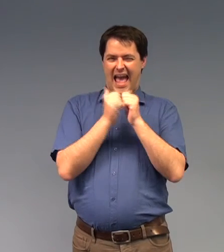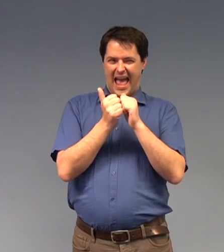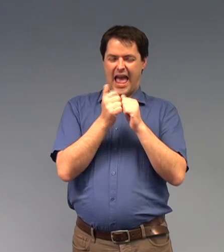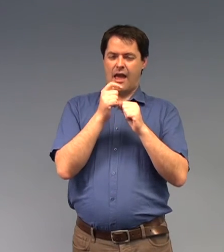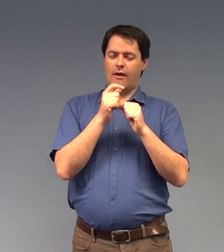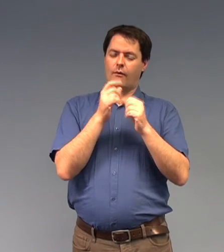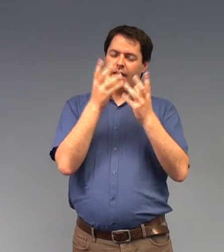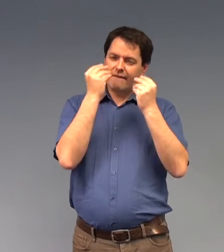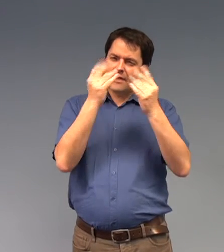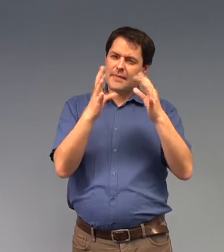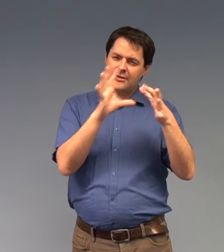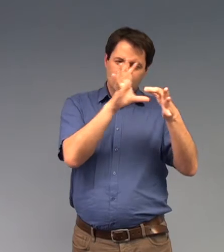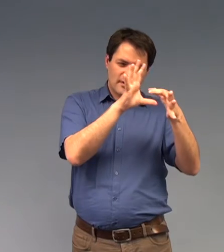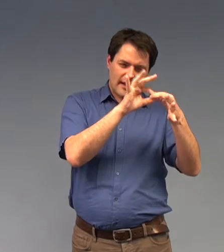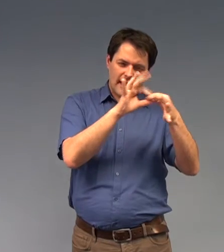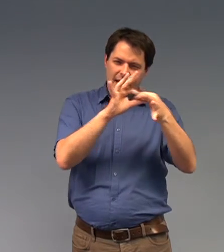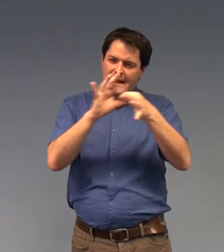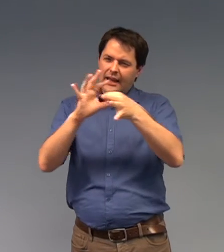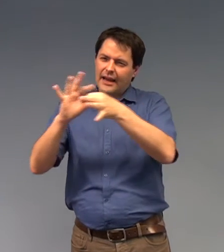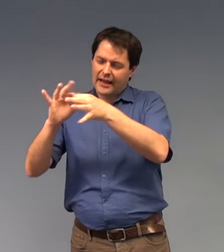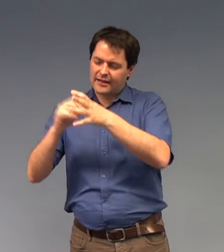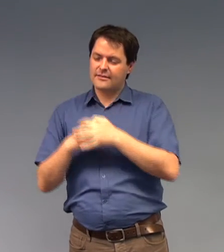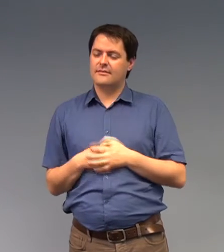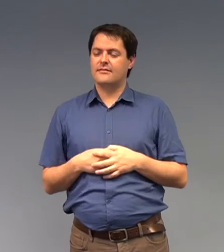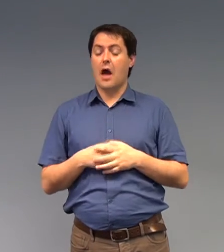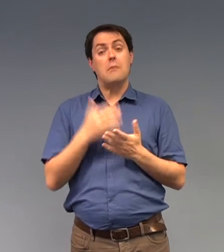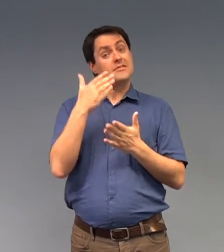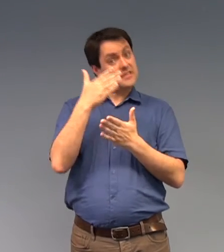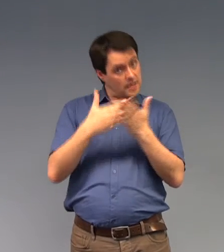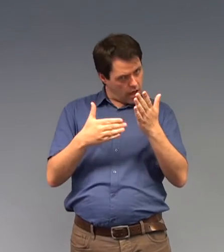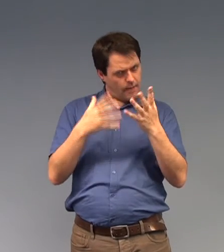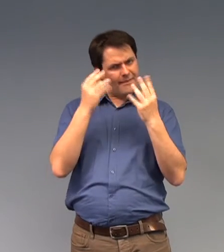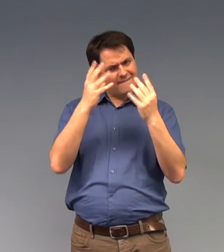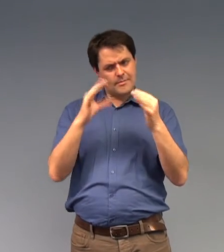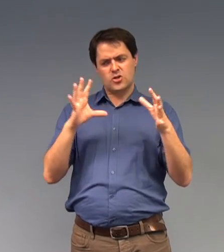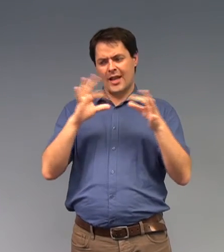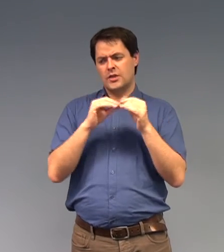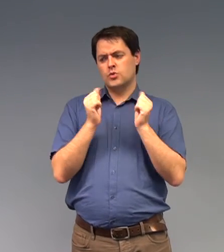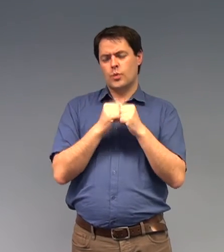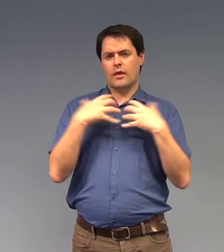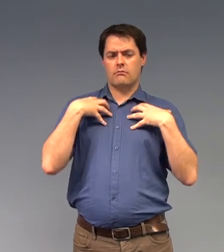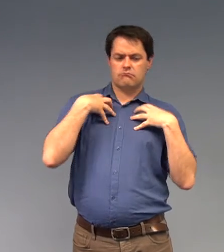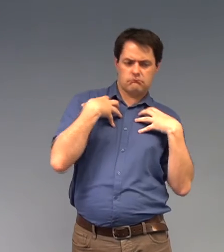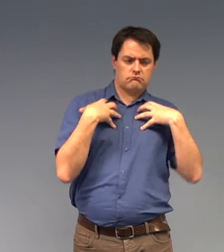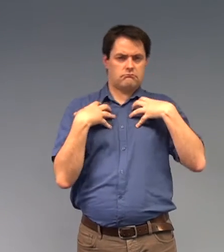Just with a final couple of examples I was interested in how the information